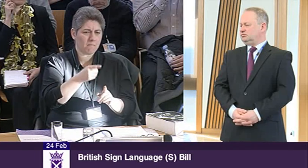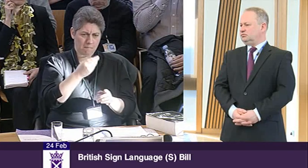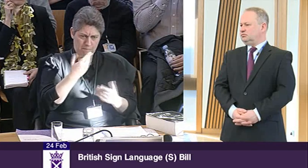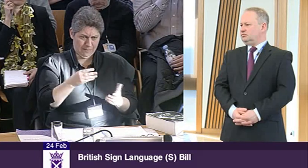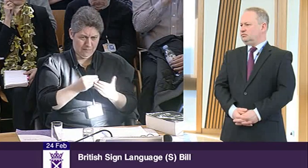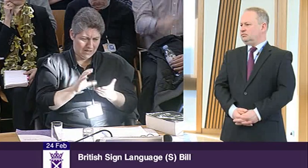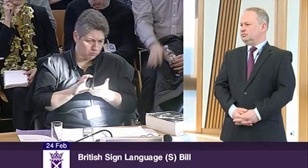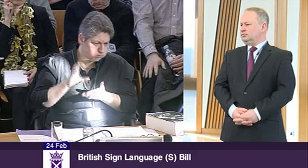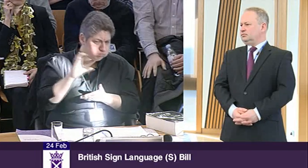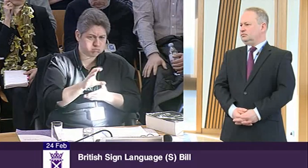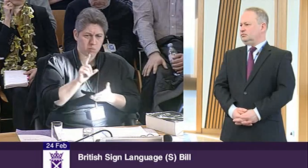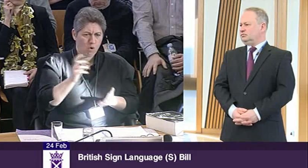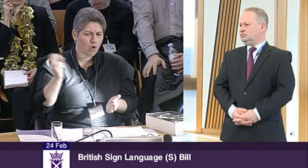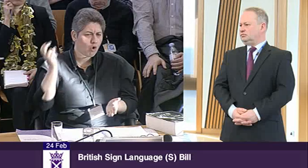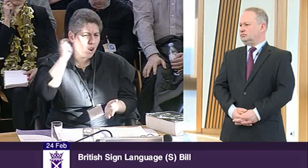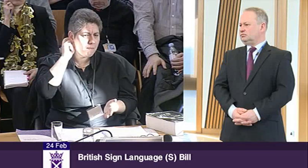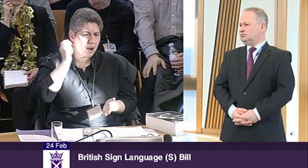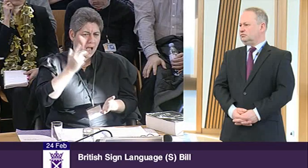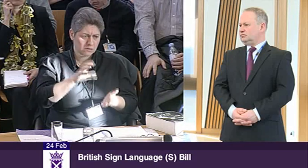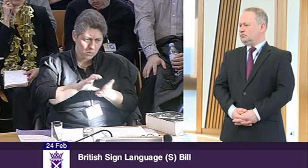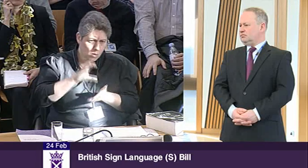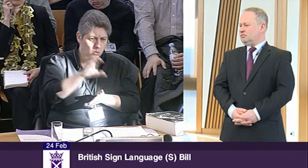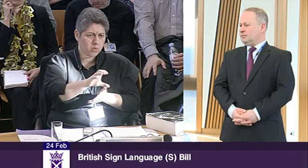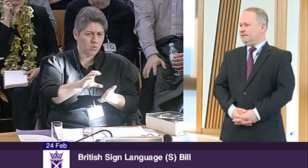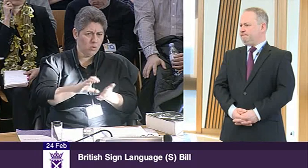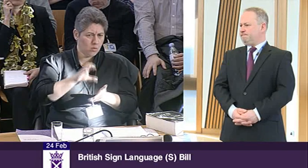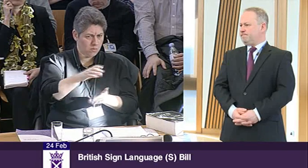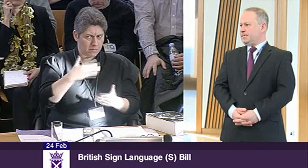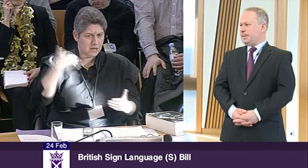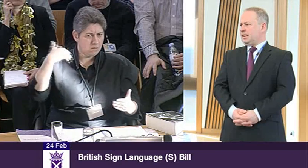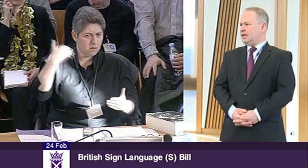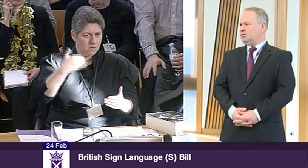perhaps. There should not really be any negative or unintended effects of the bill. Consider